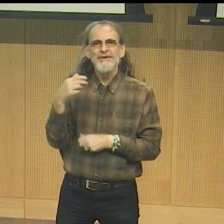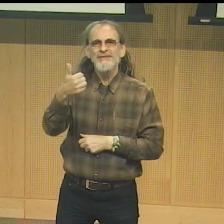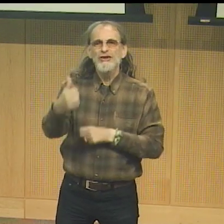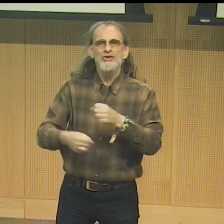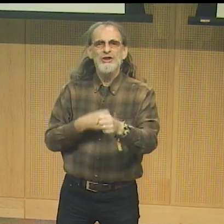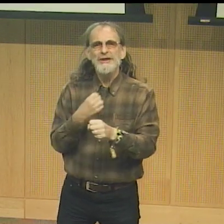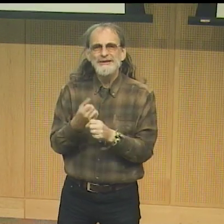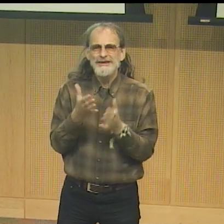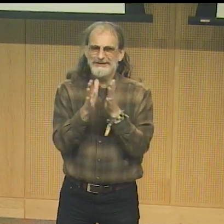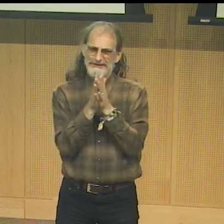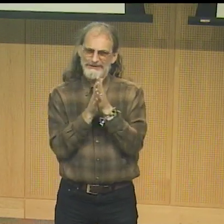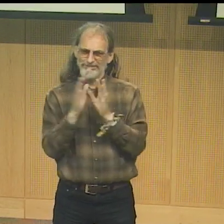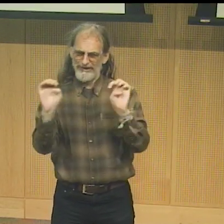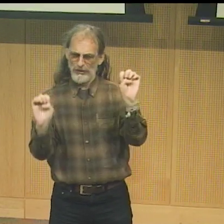Now, let's take a look back.